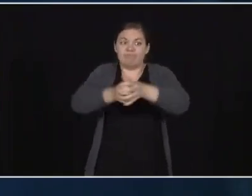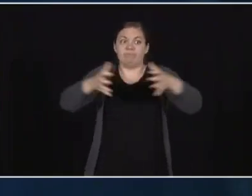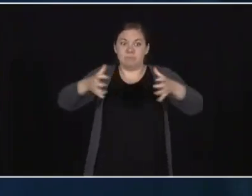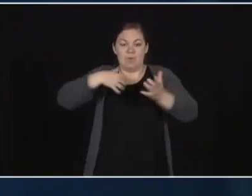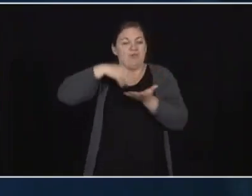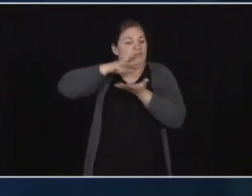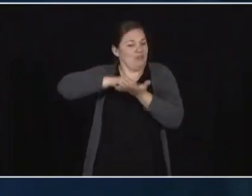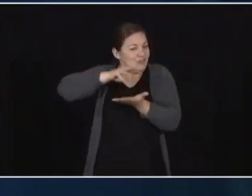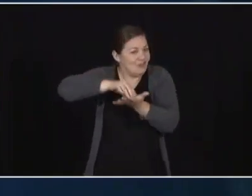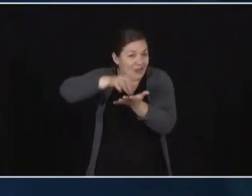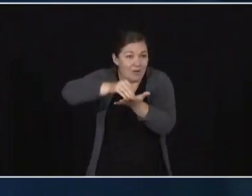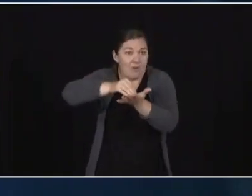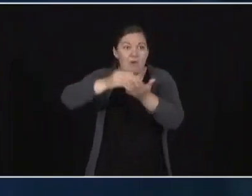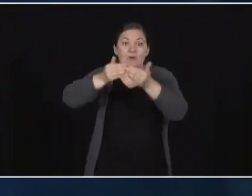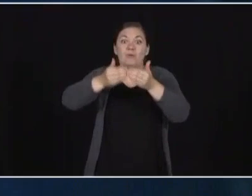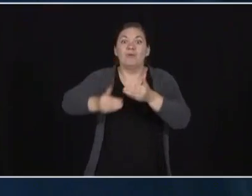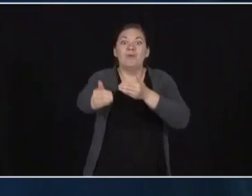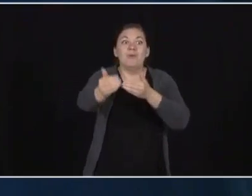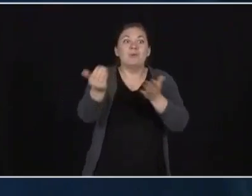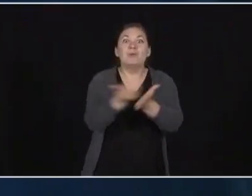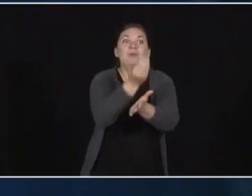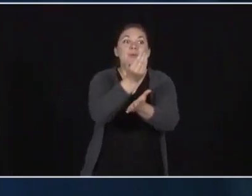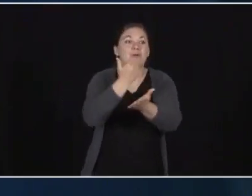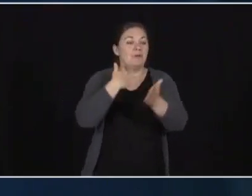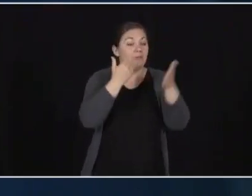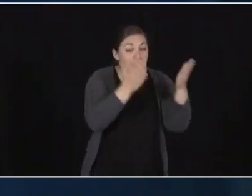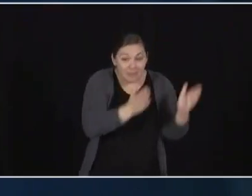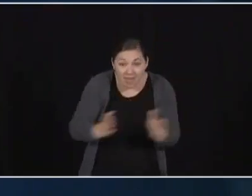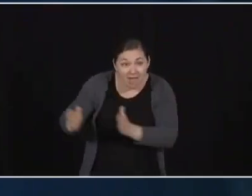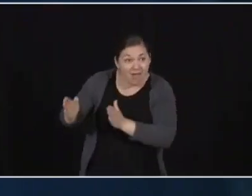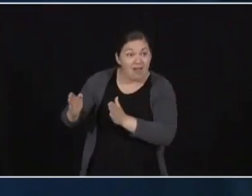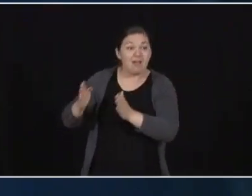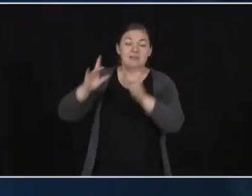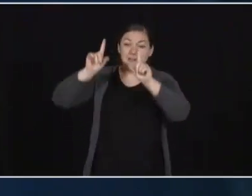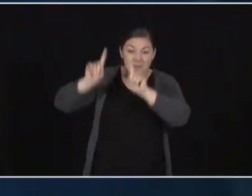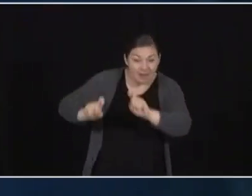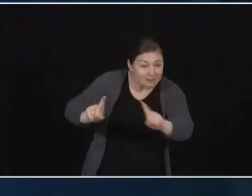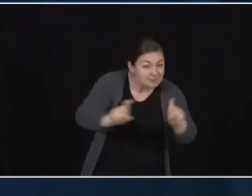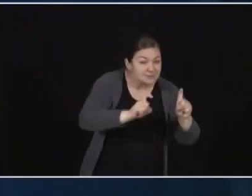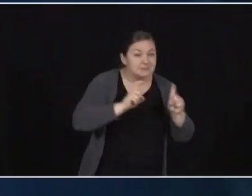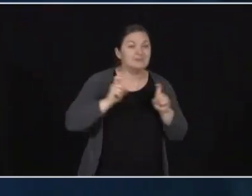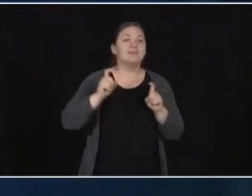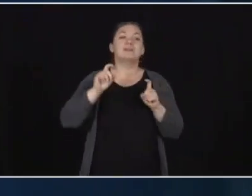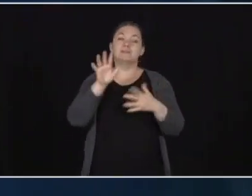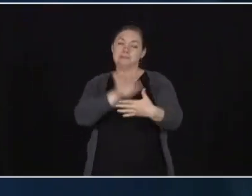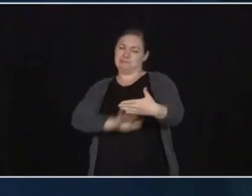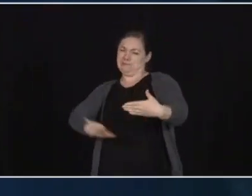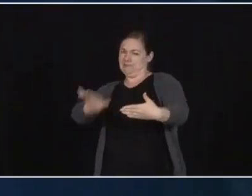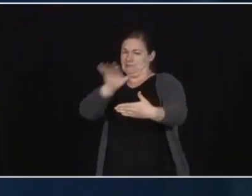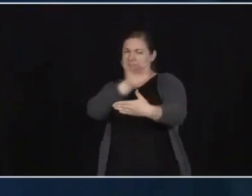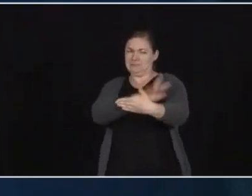As I said and I will reiterate we need to learn from each testing phase. We learned from initial steps, we continue to